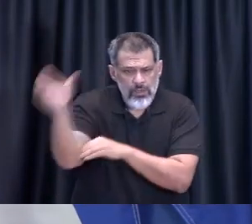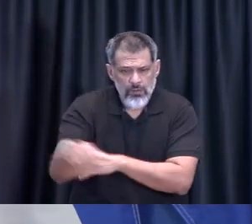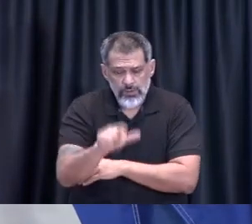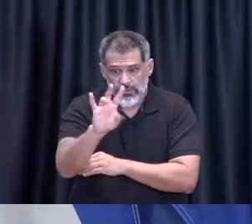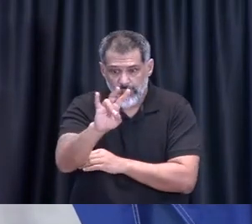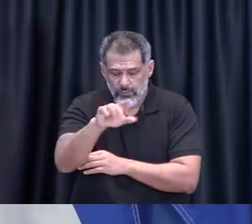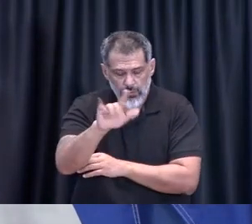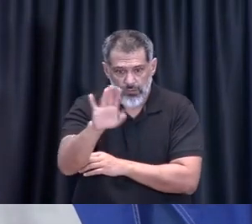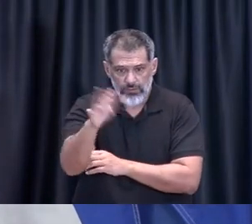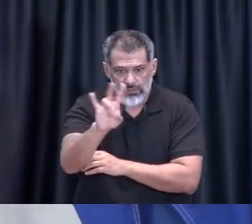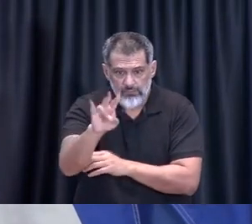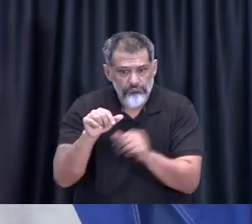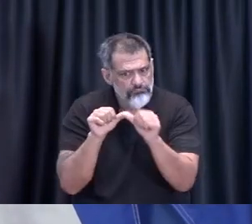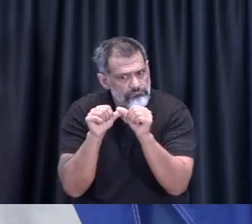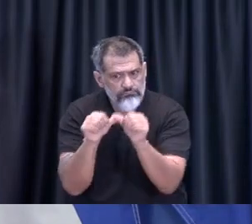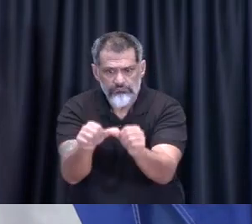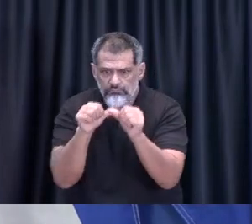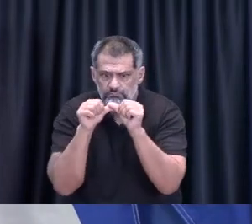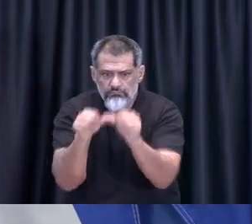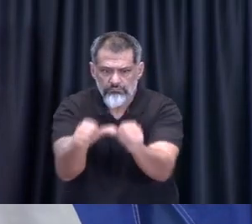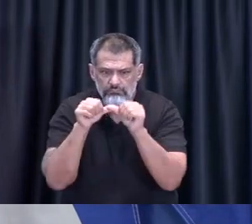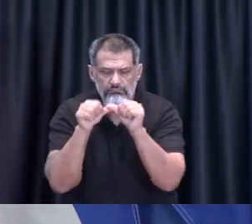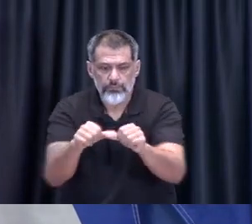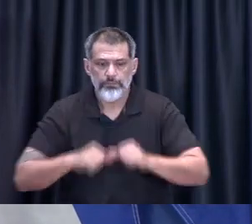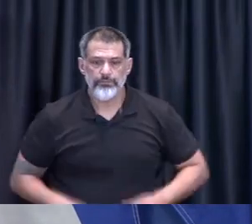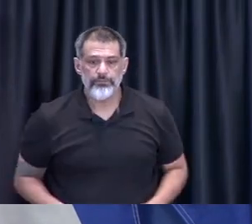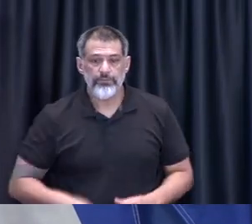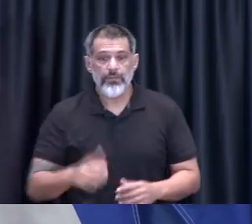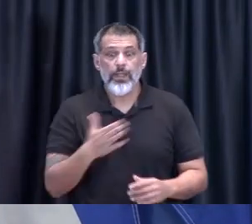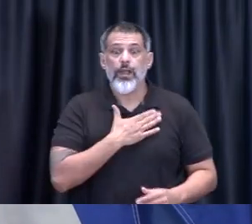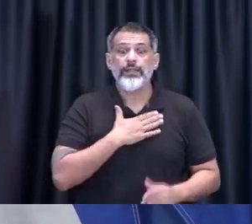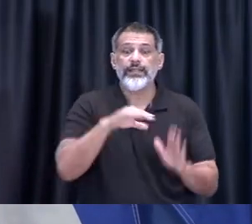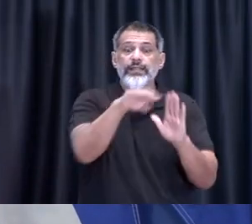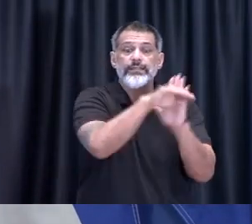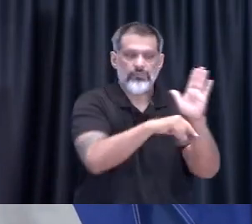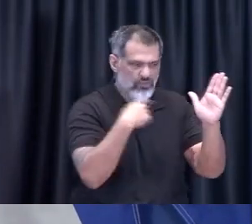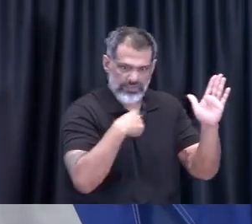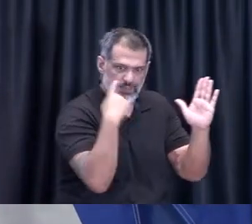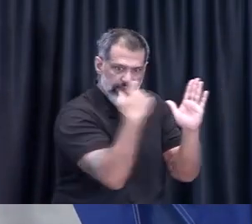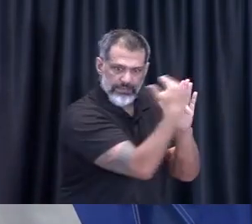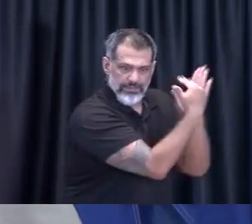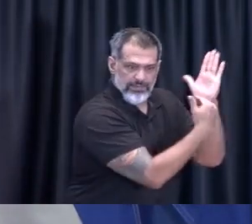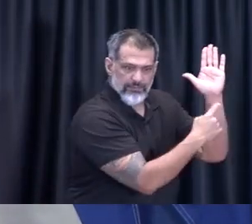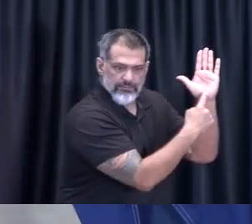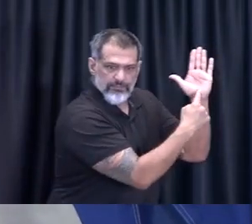And when you look at, you know, the list that I get that are literally these are the locations of places where snow